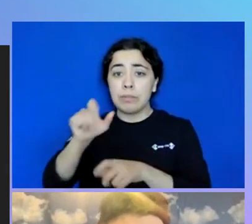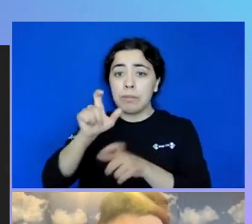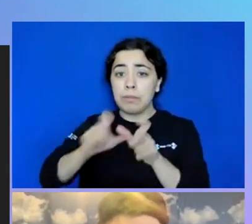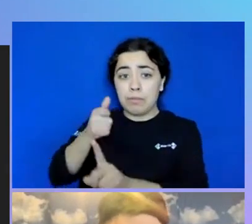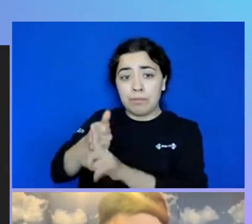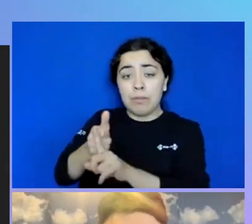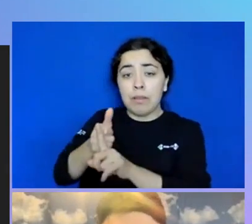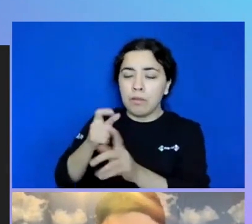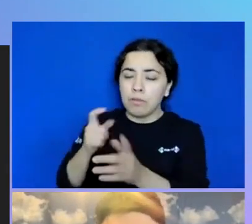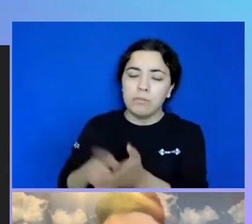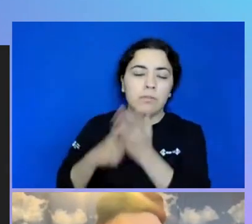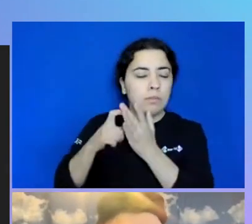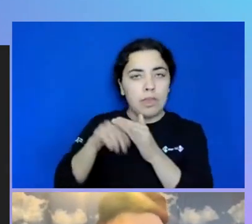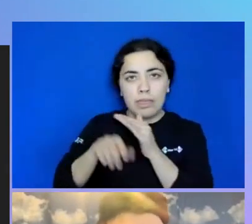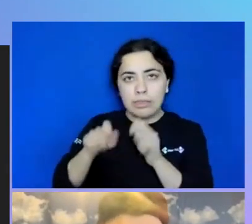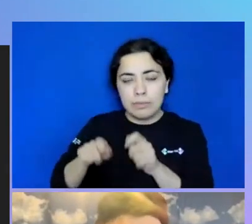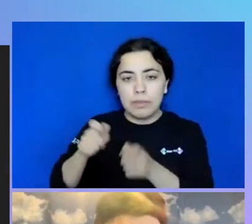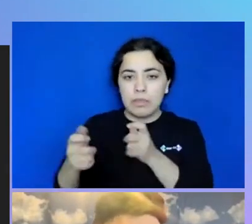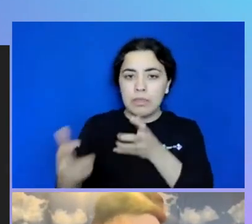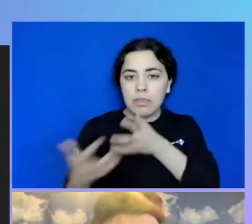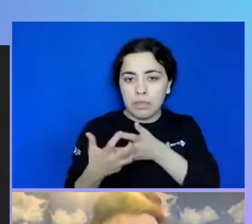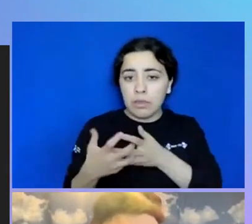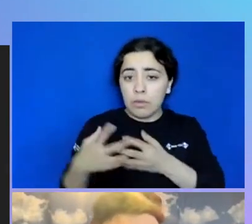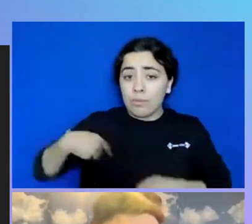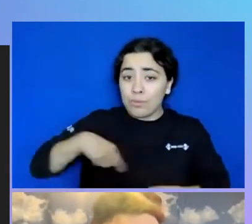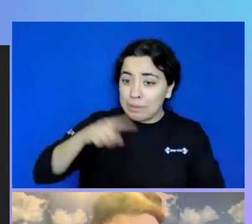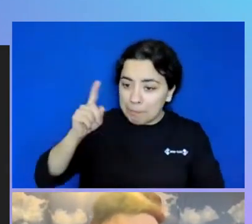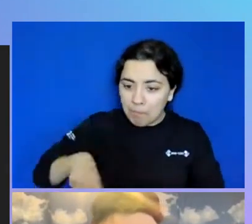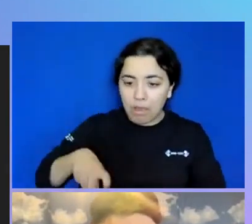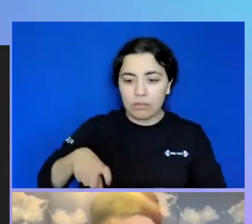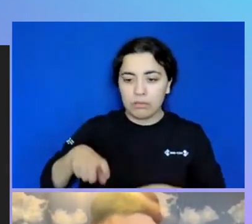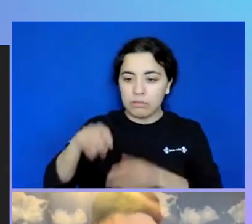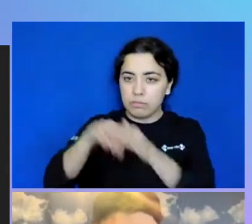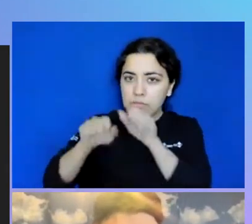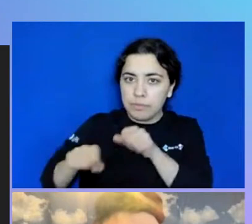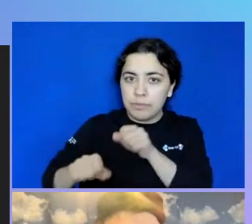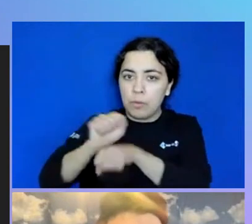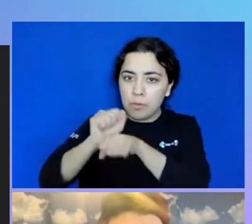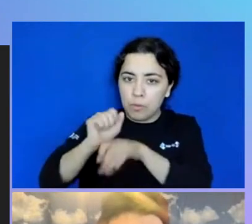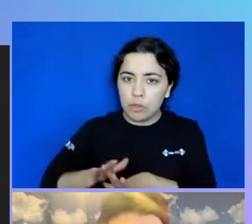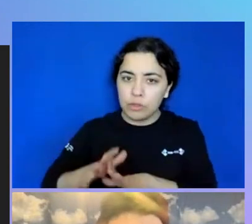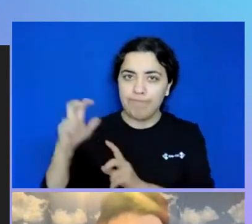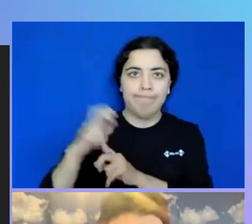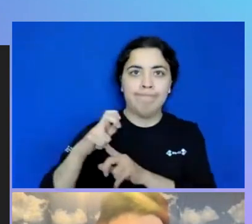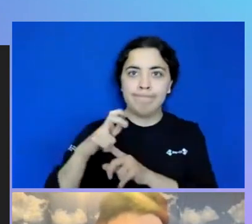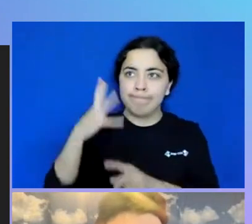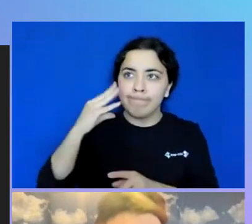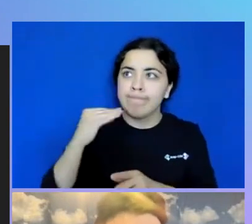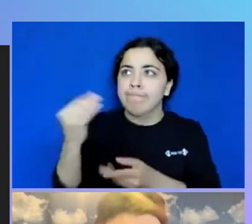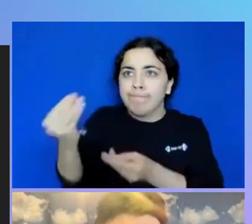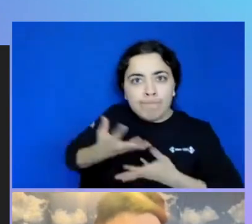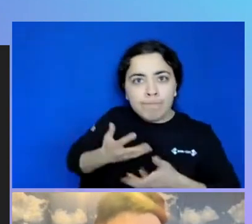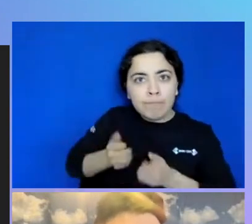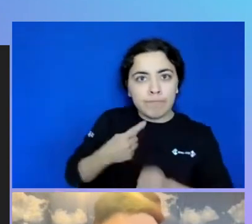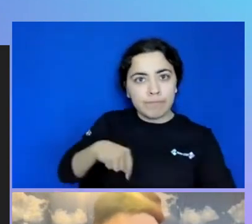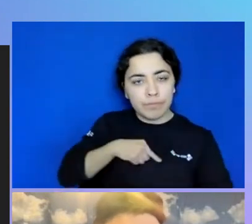accessibility every day, uh, this is my call to action for you is to champion us because,